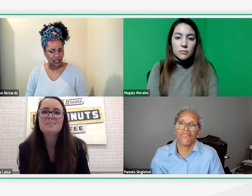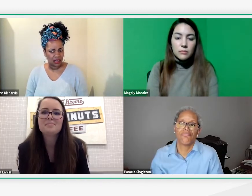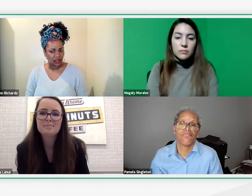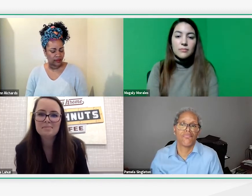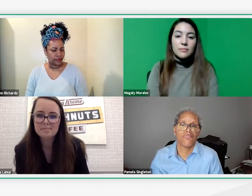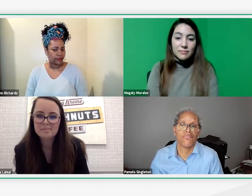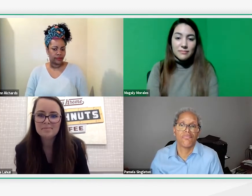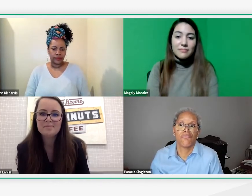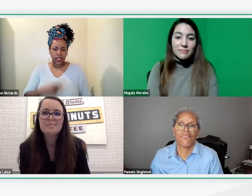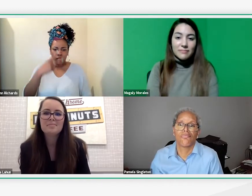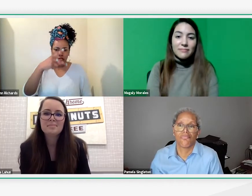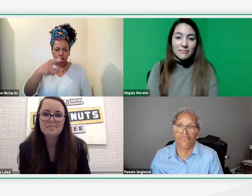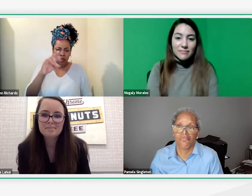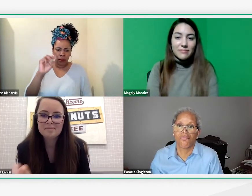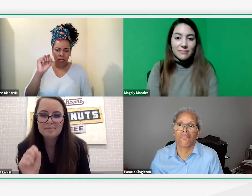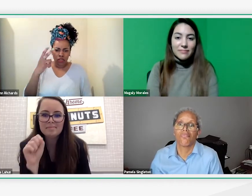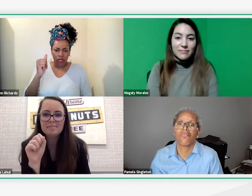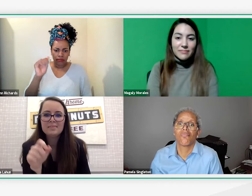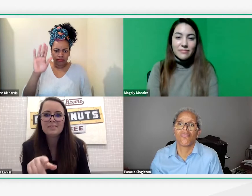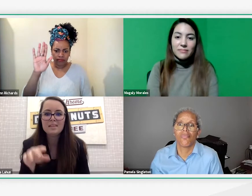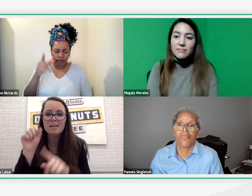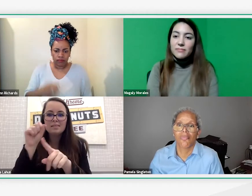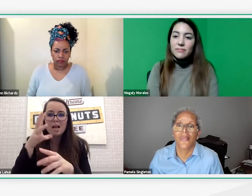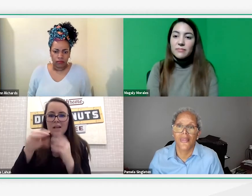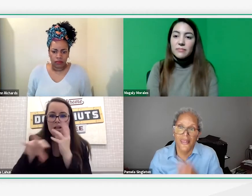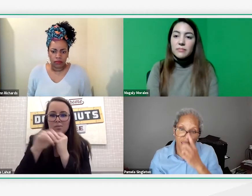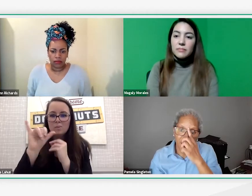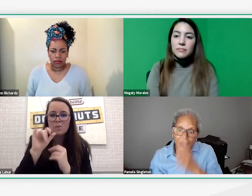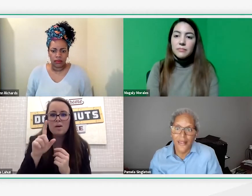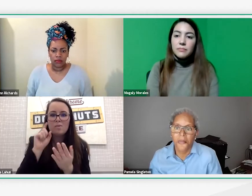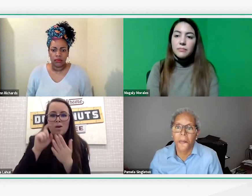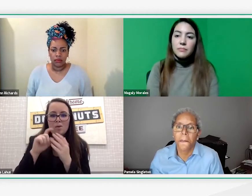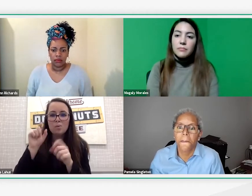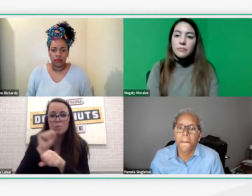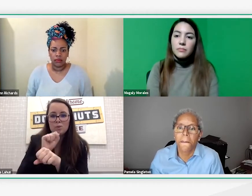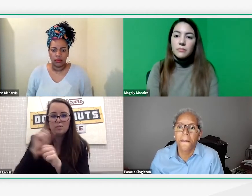the IRS doesn't care. You still owe the money. >>ROXANN RICHARDS: Masha, you had a comment?